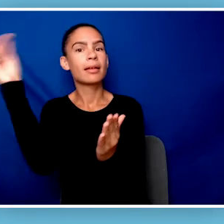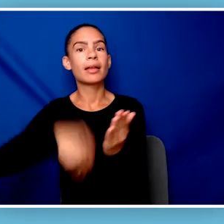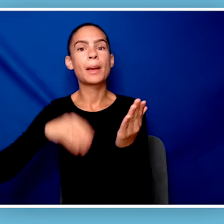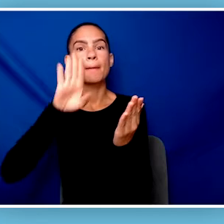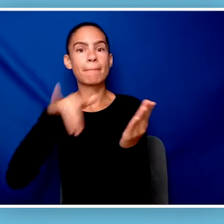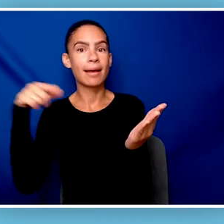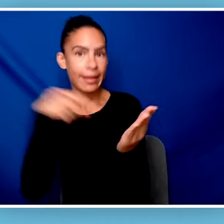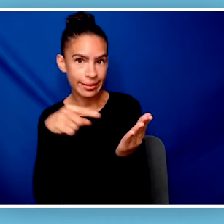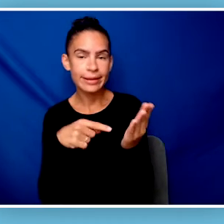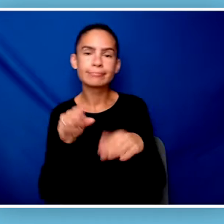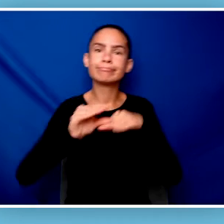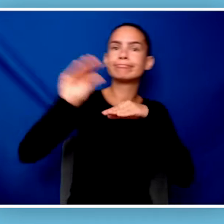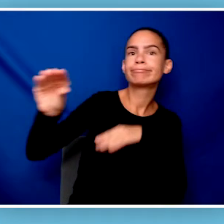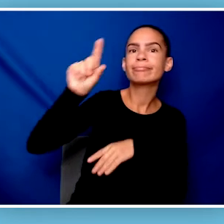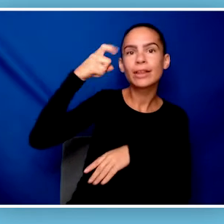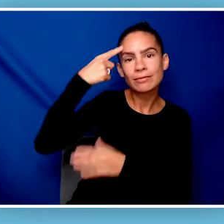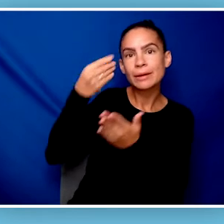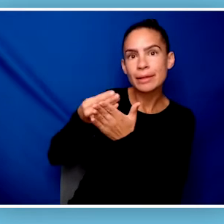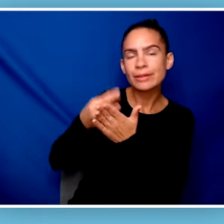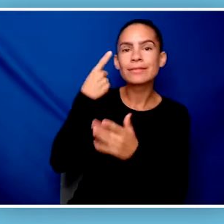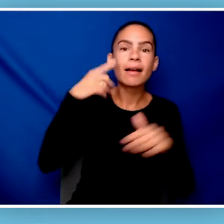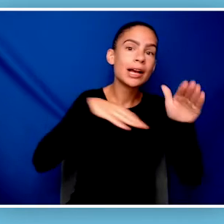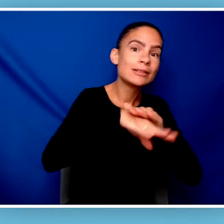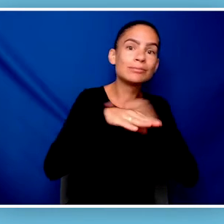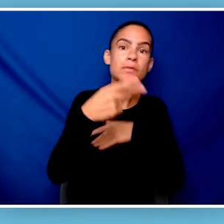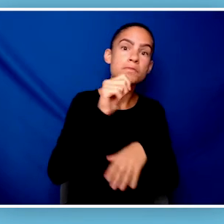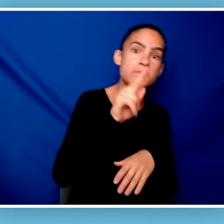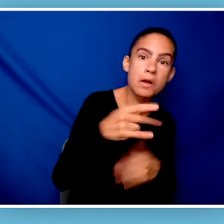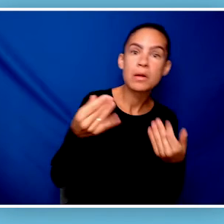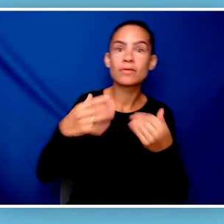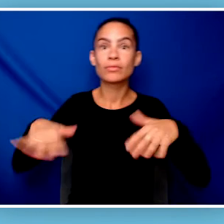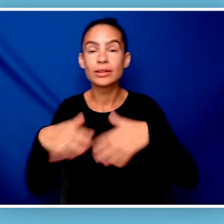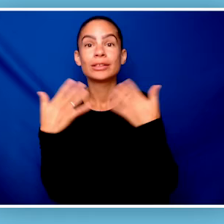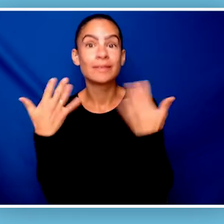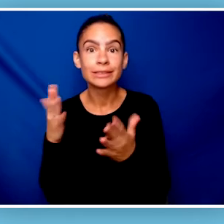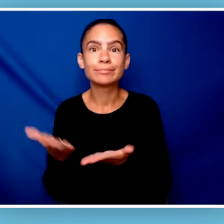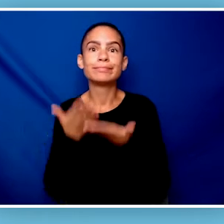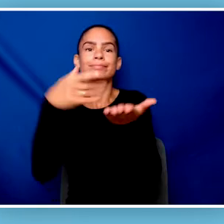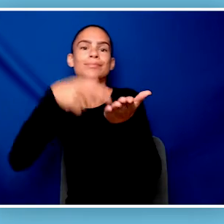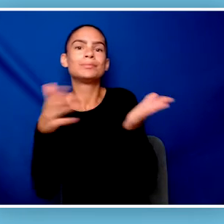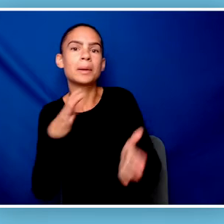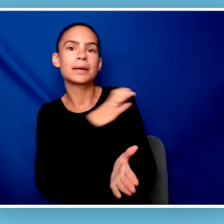that allocates funding for accessible and inclusive parks and playgrounds. We would then present the bill in a small committee meeting.